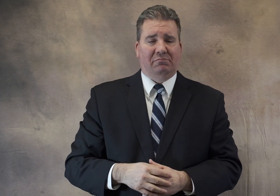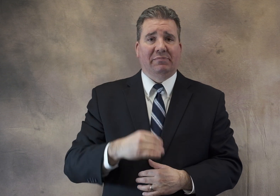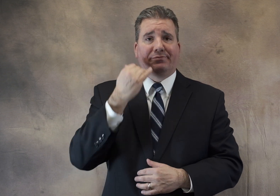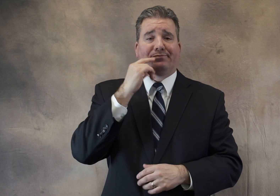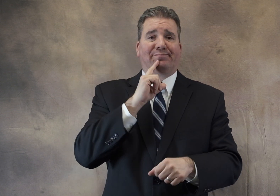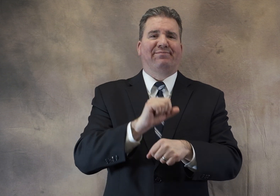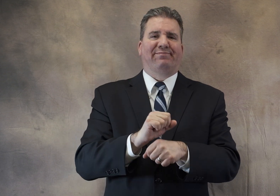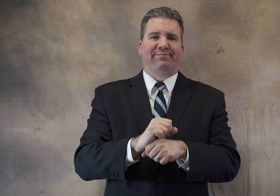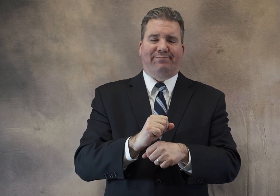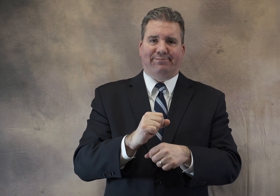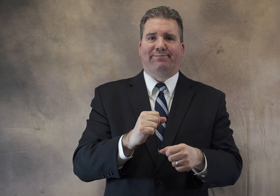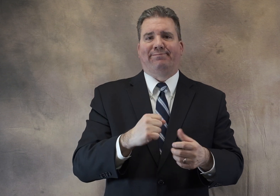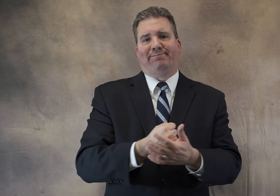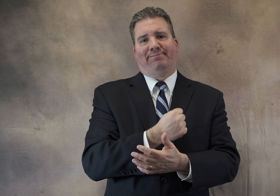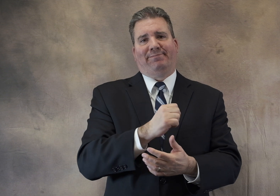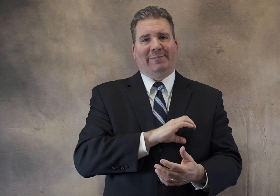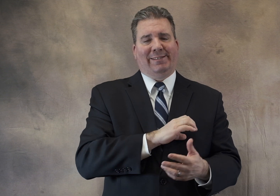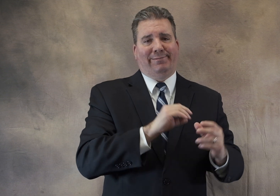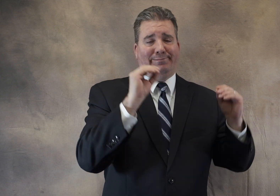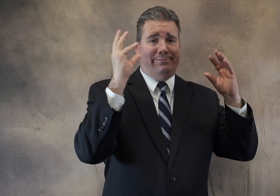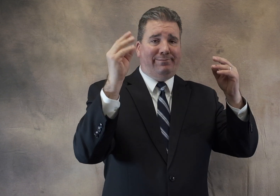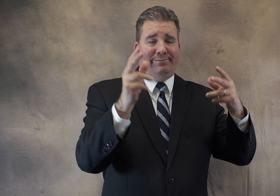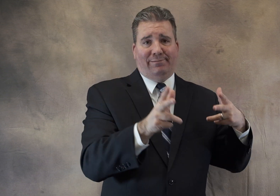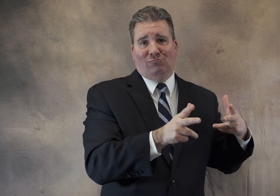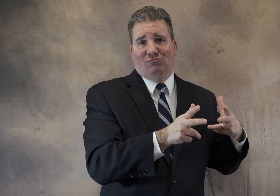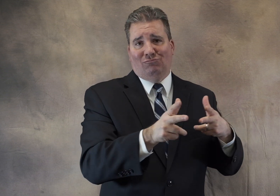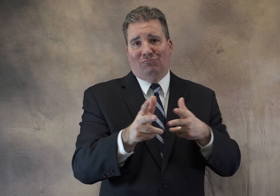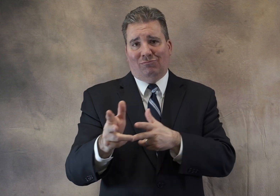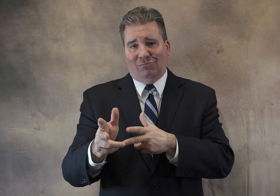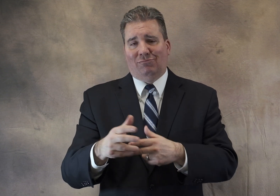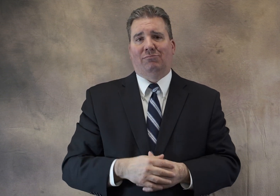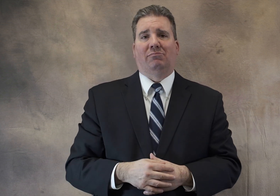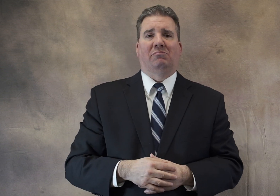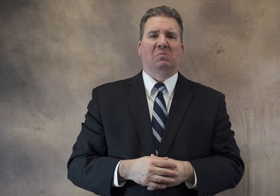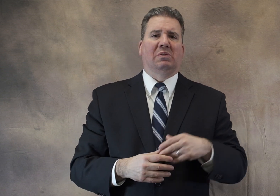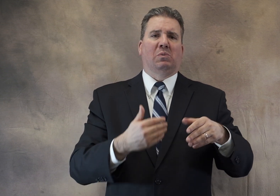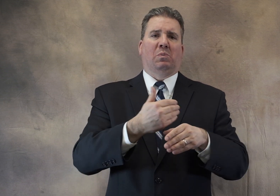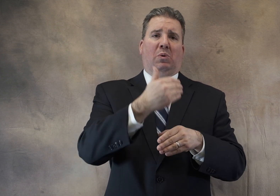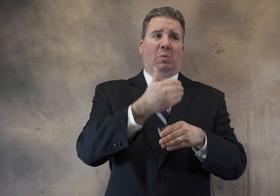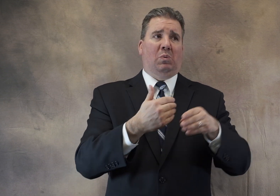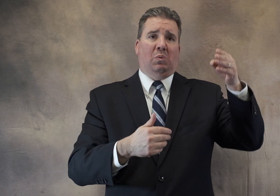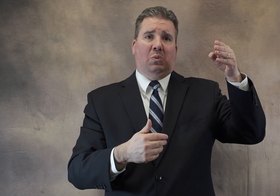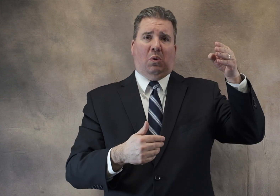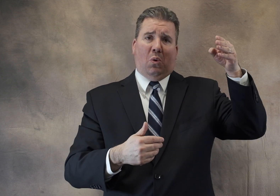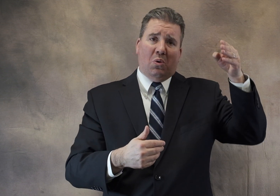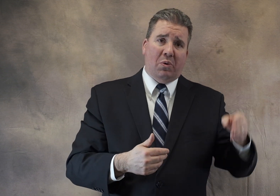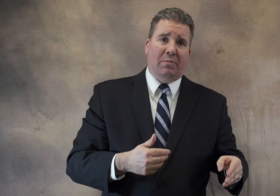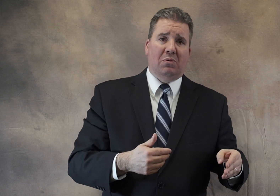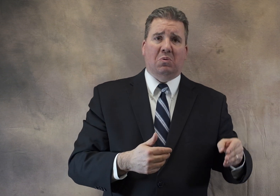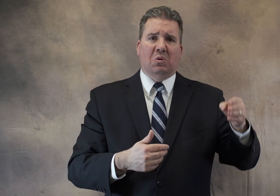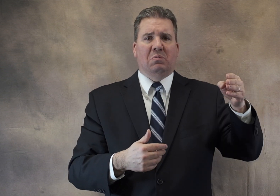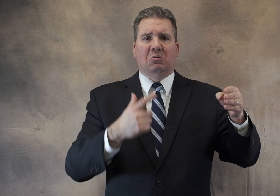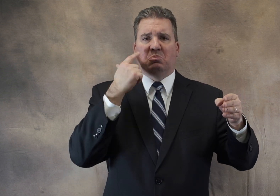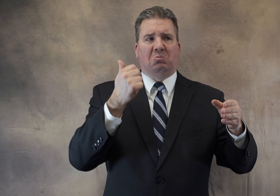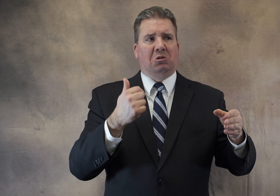side visor so it’s easily accessed when needed or if pulled over by police.